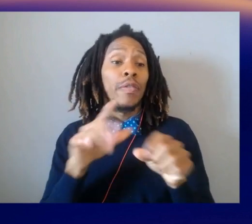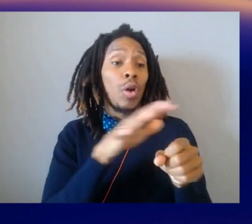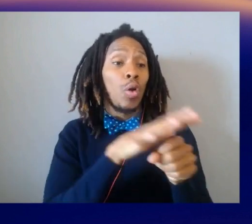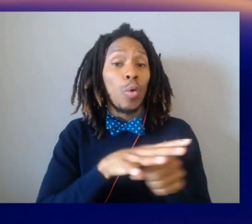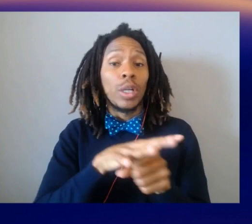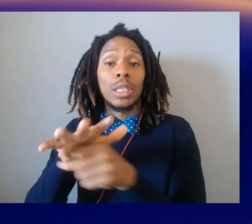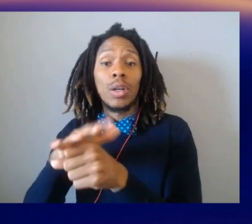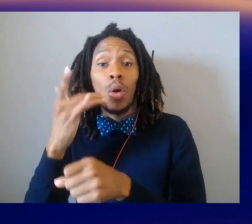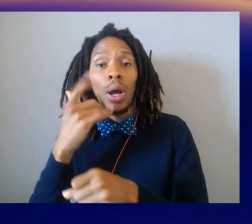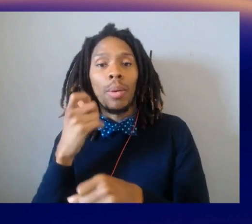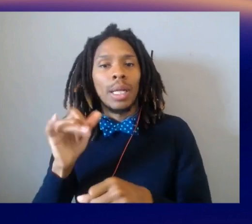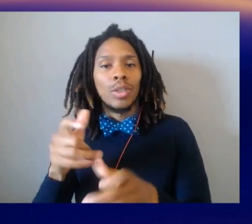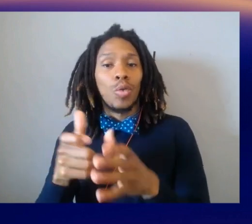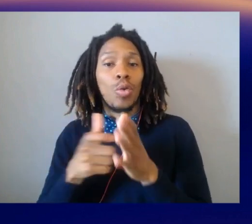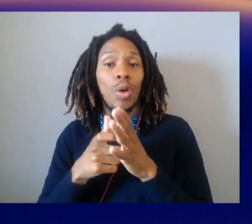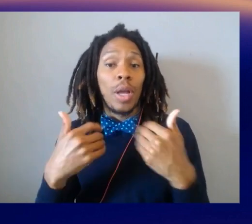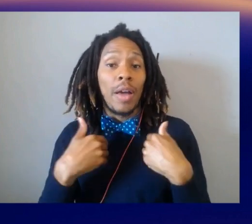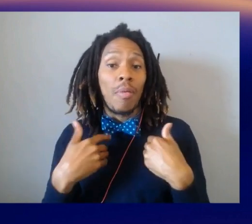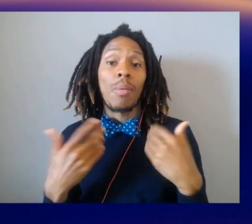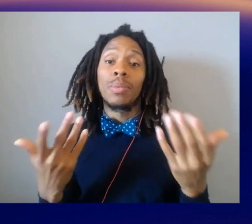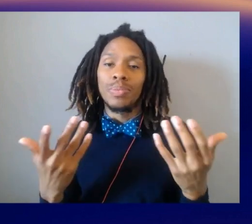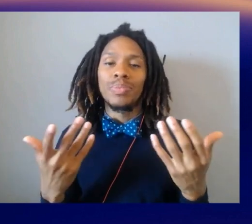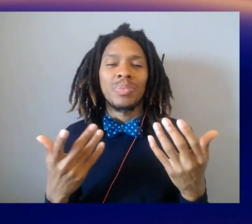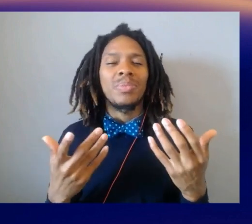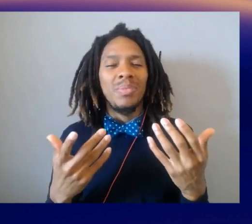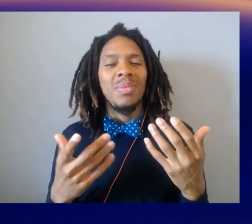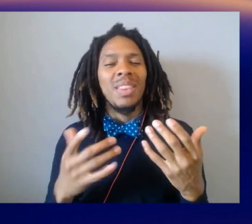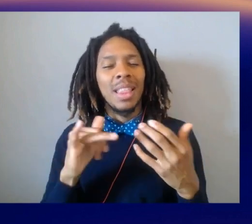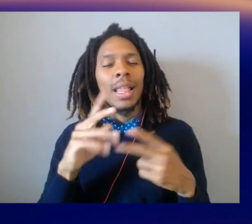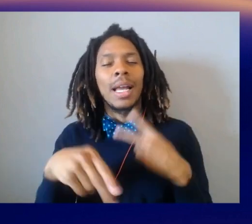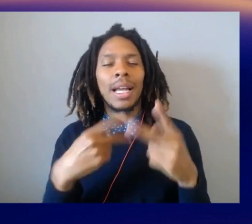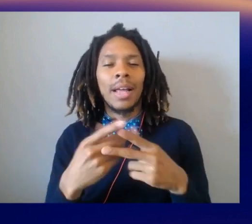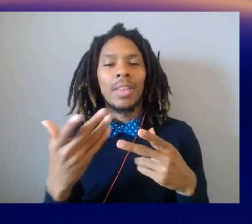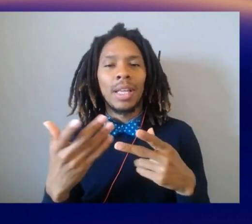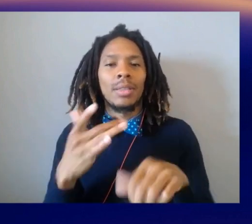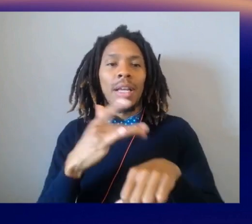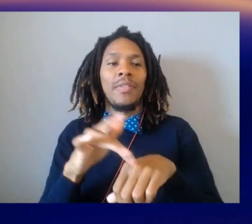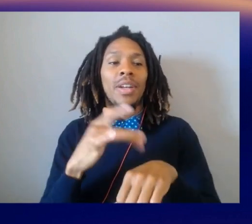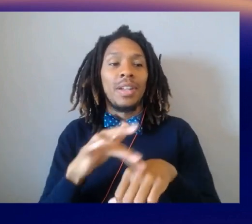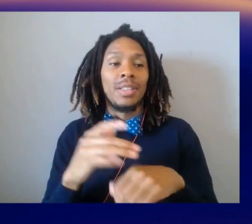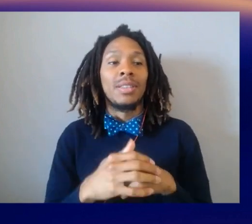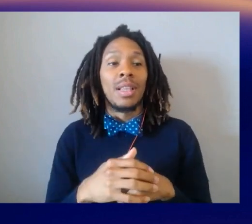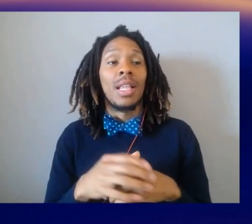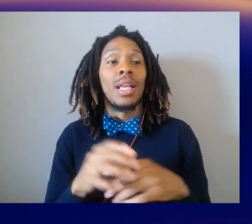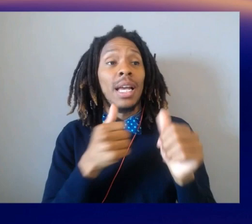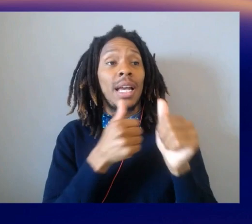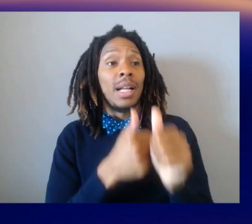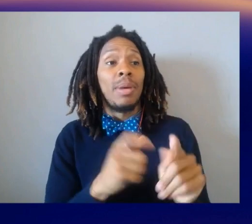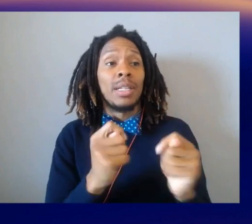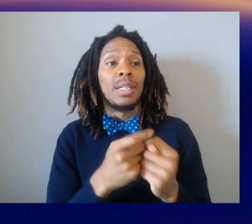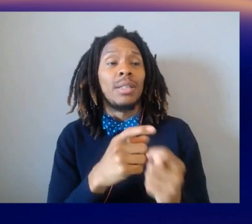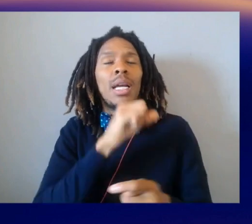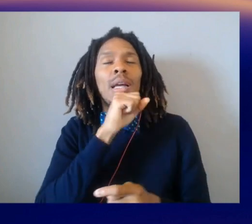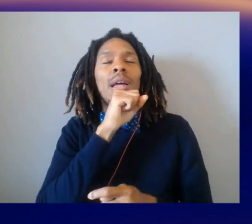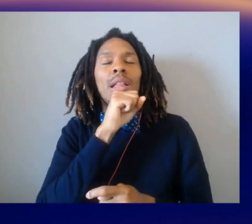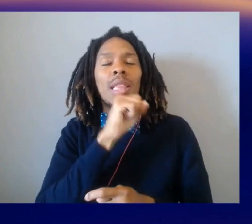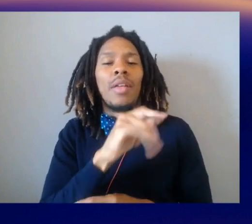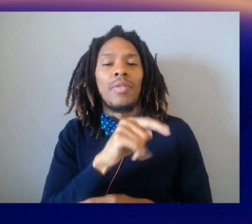potentially because that's requirement you have. Those are the kind of things that are opened up, and compliance teams love this. We can actually point back